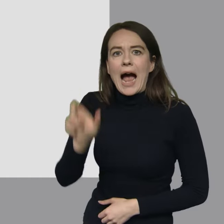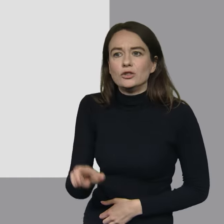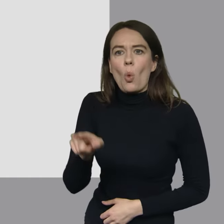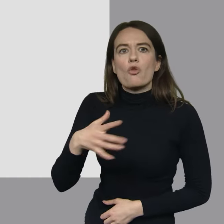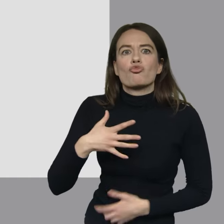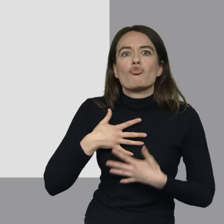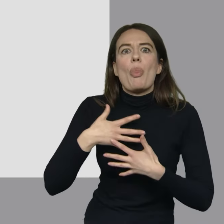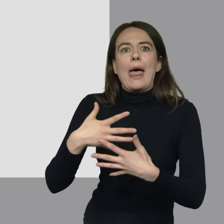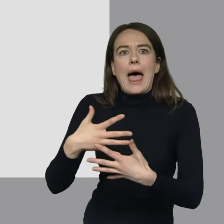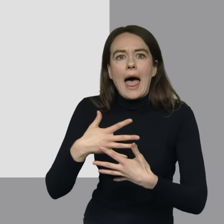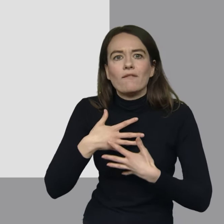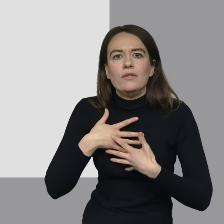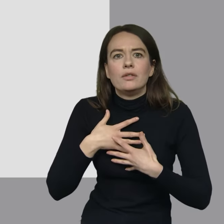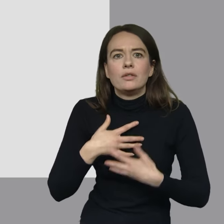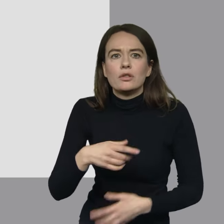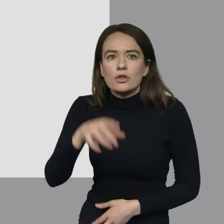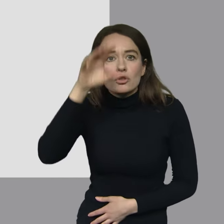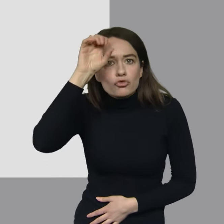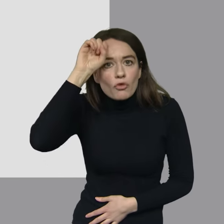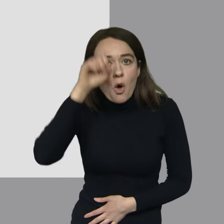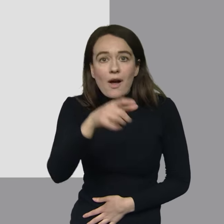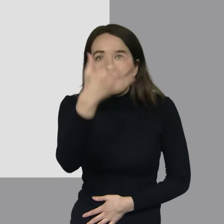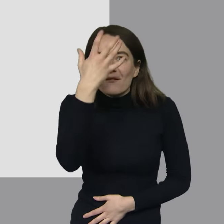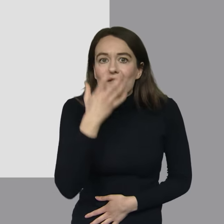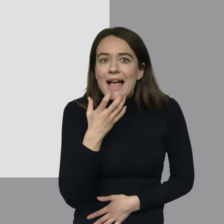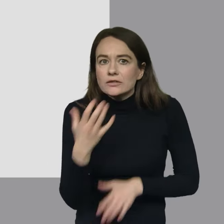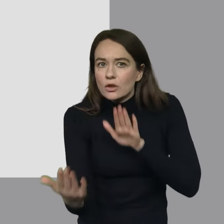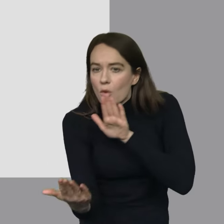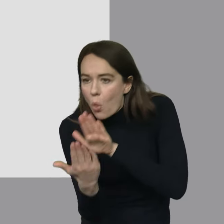Remember at this time, do not place your face near to the nose and mouth of the casualty.